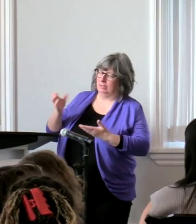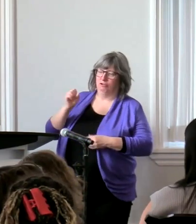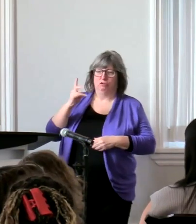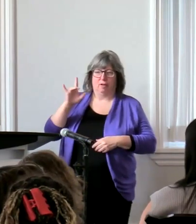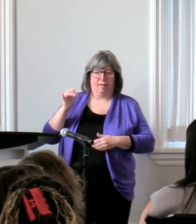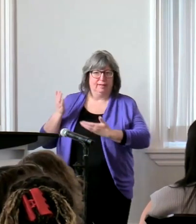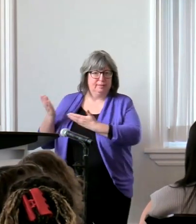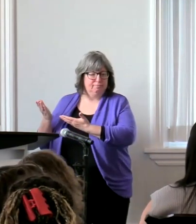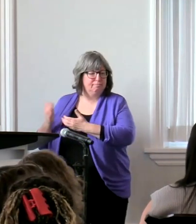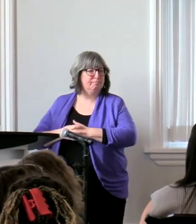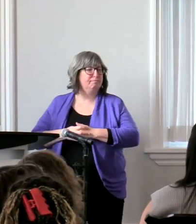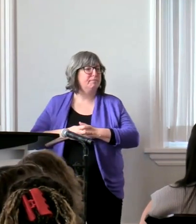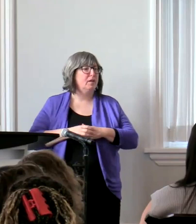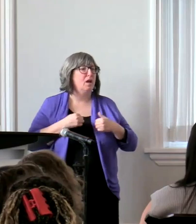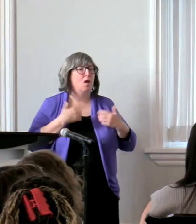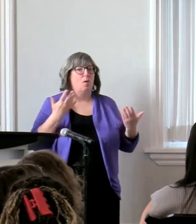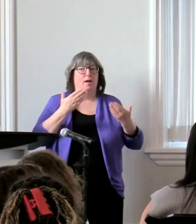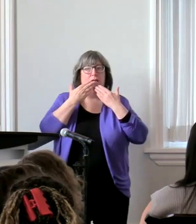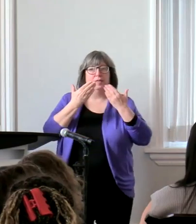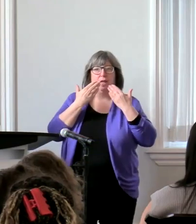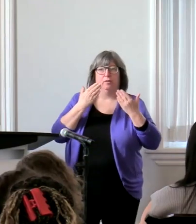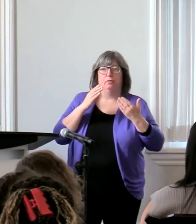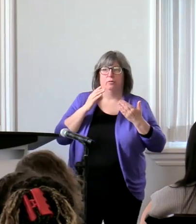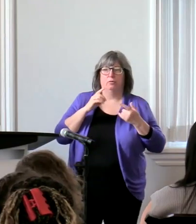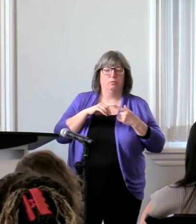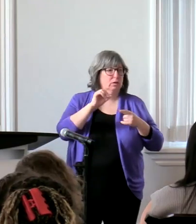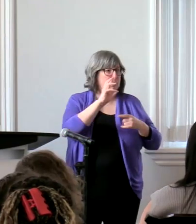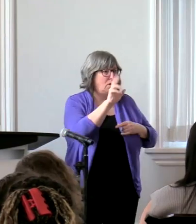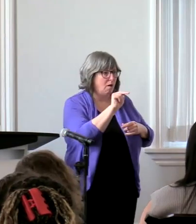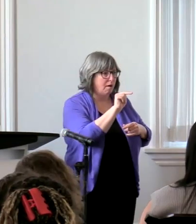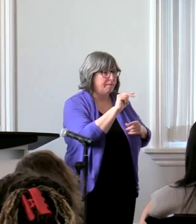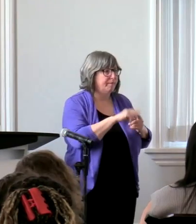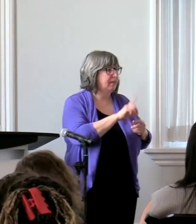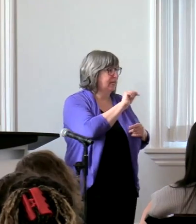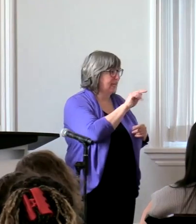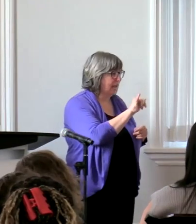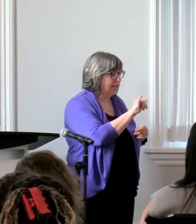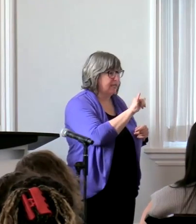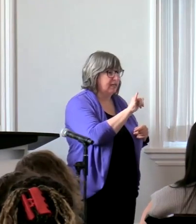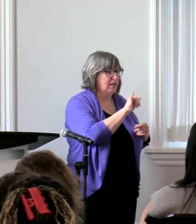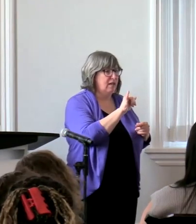I would like to thank you to Dawn and to Danny for carving out time